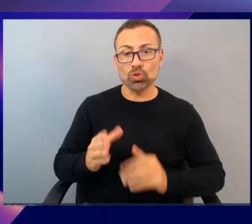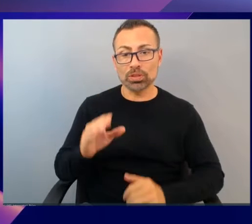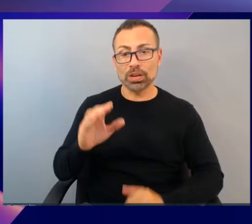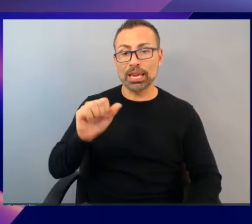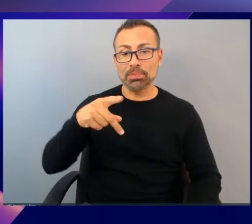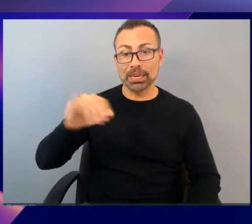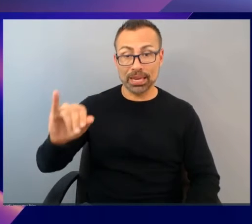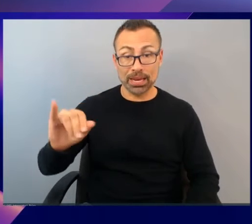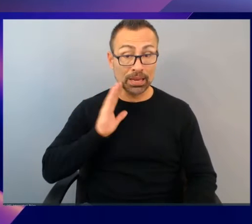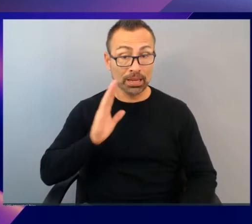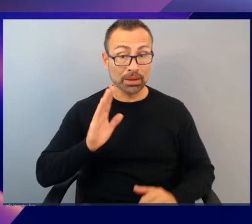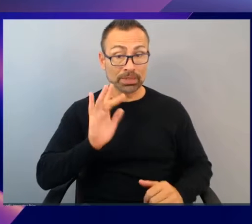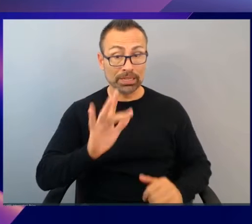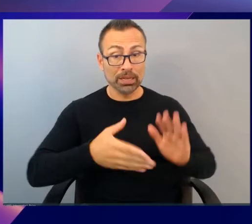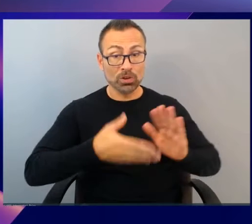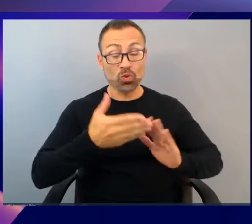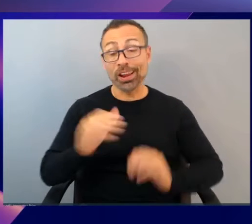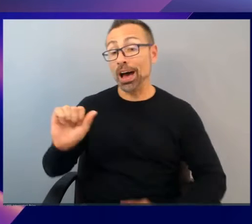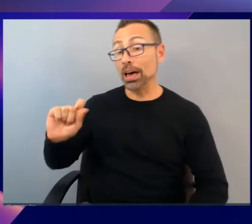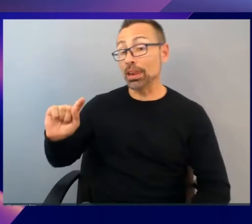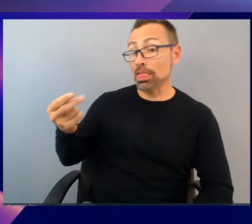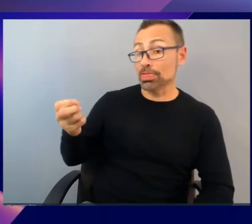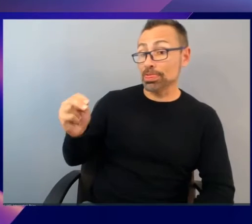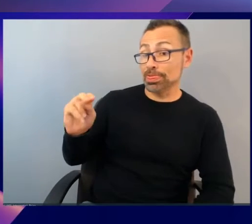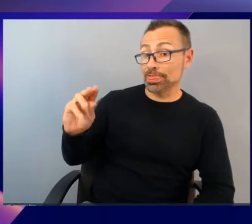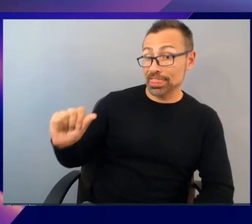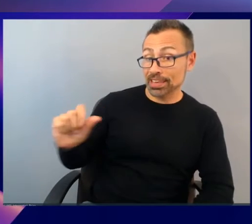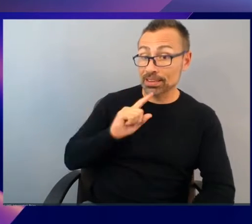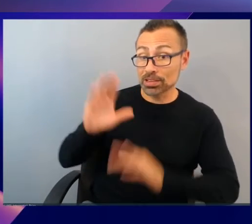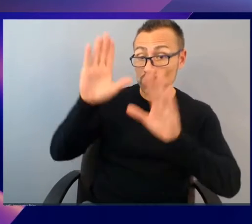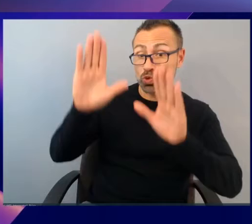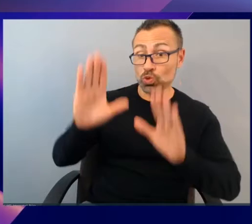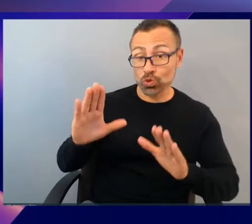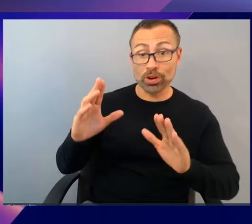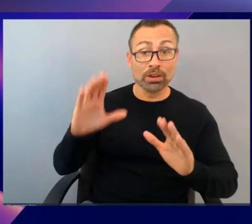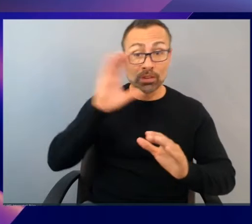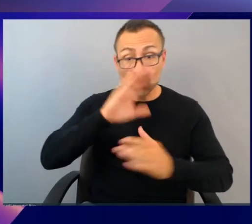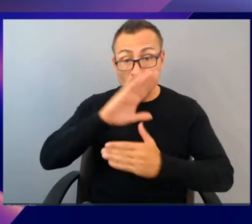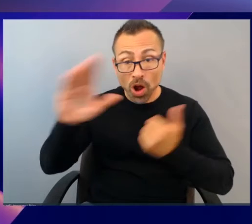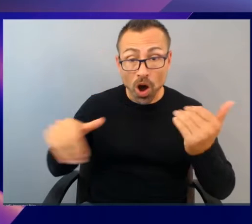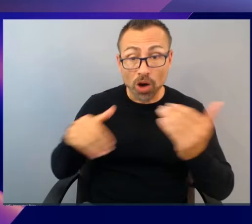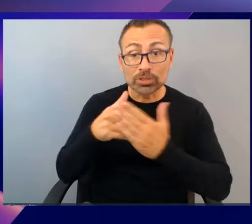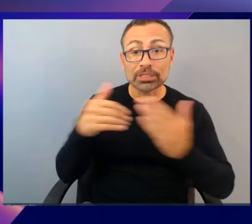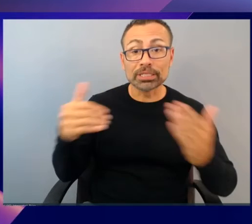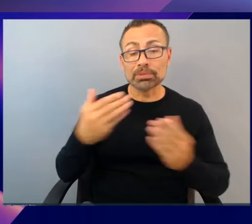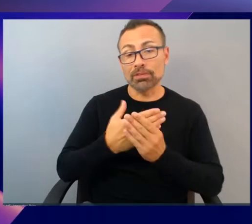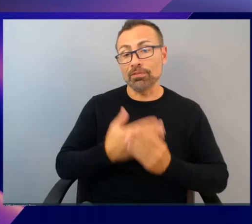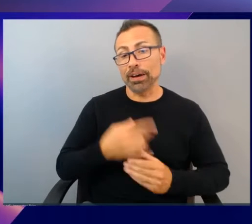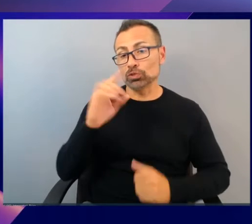And Athena's great for searching all types of flat files with SQL statements, right? Exactly, yeah, it's brilliant at that.